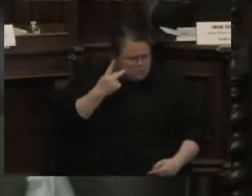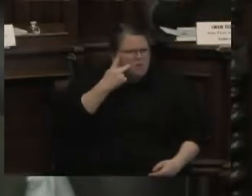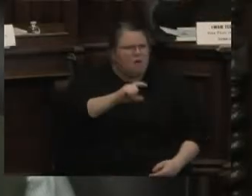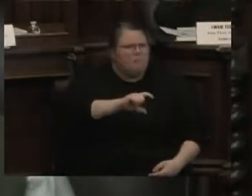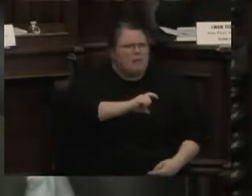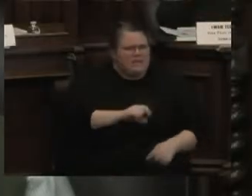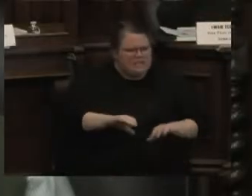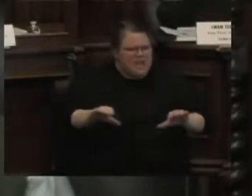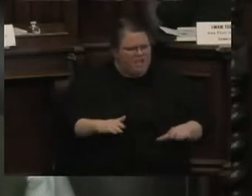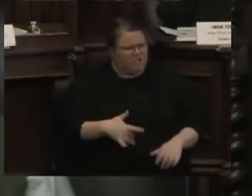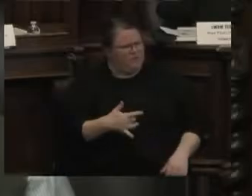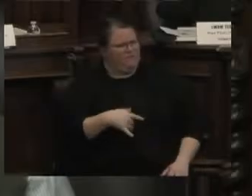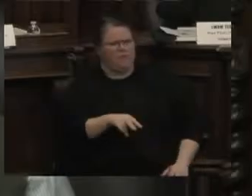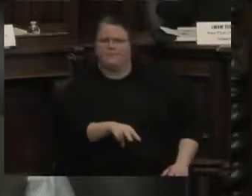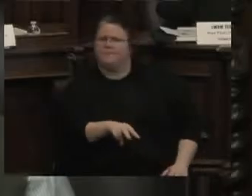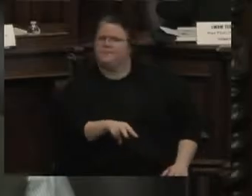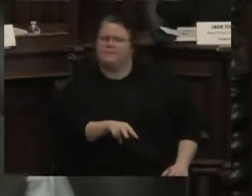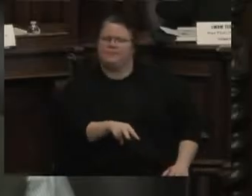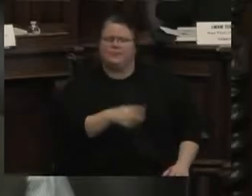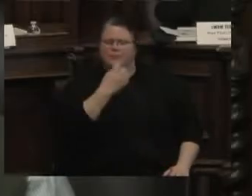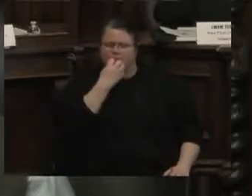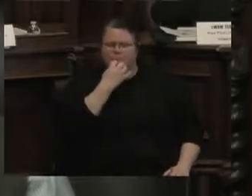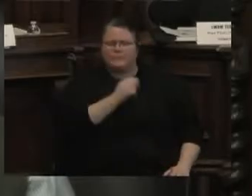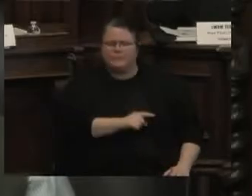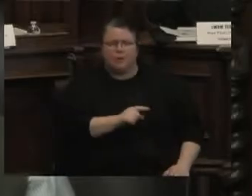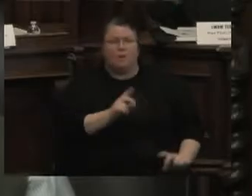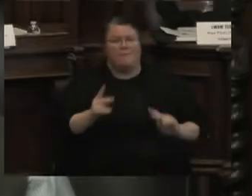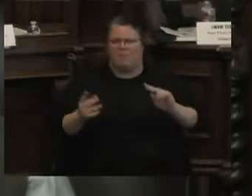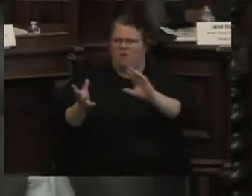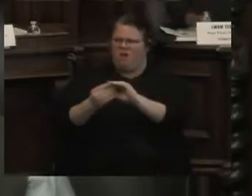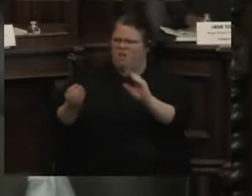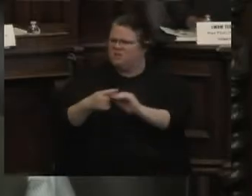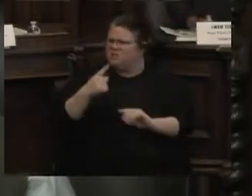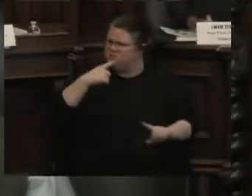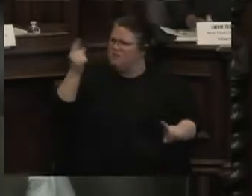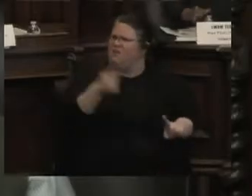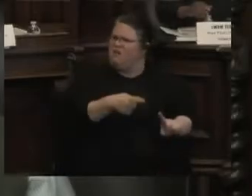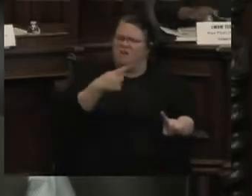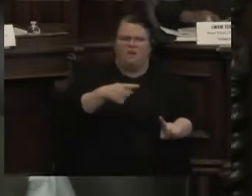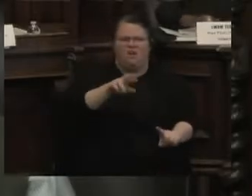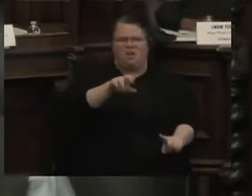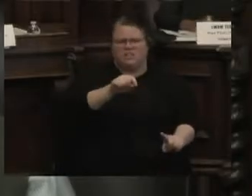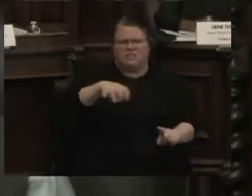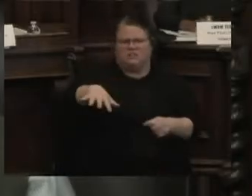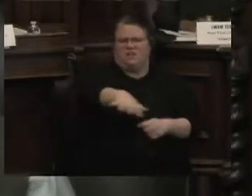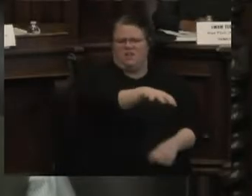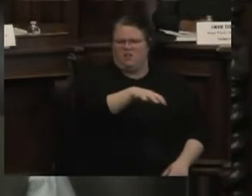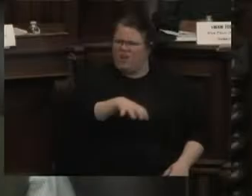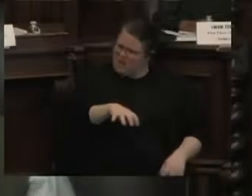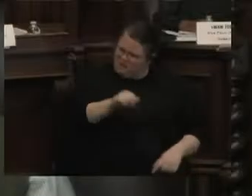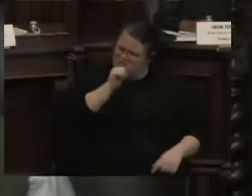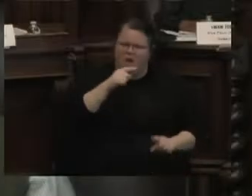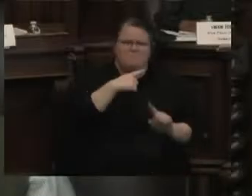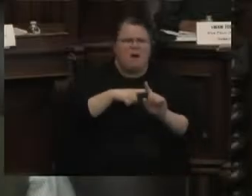needed to be? Did you see police action that was not